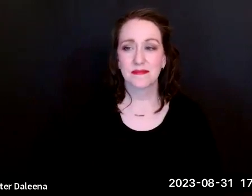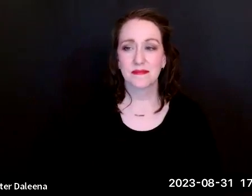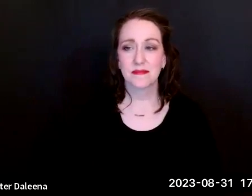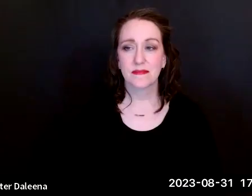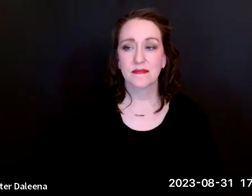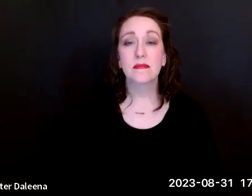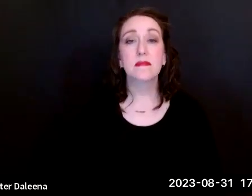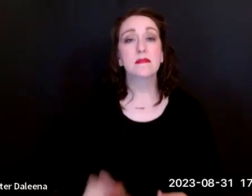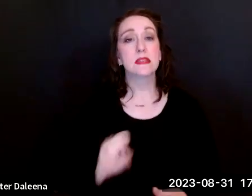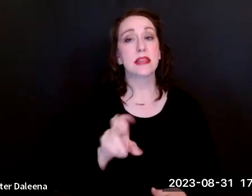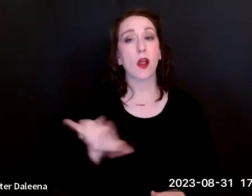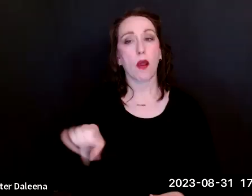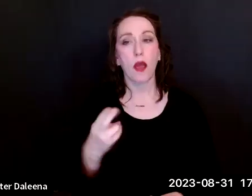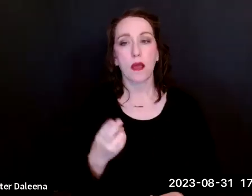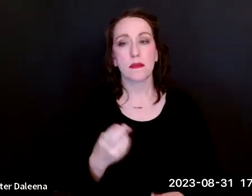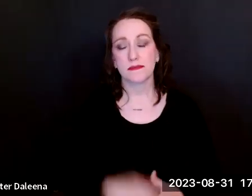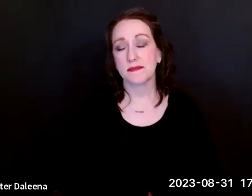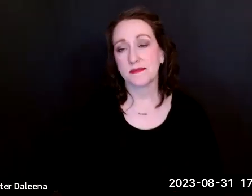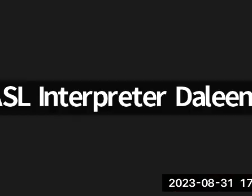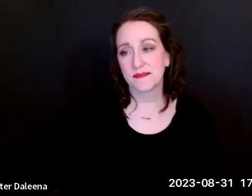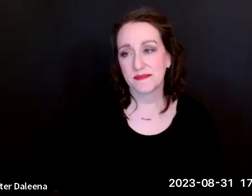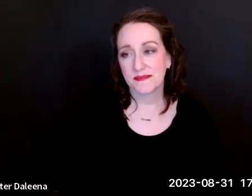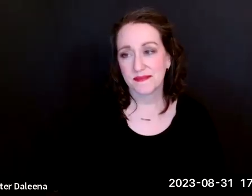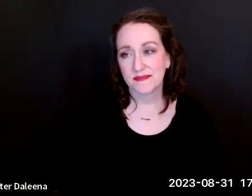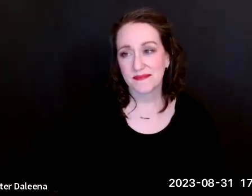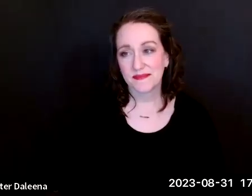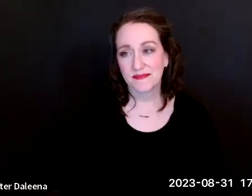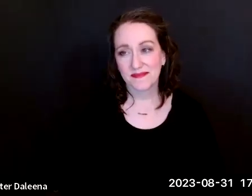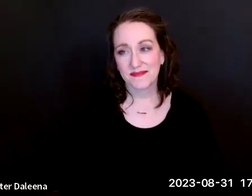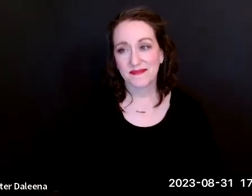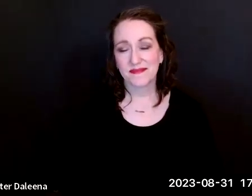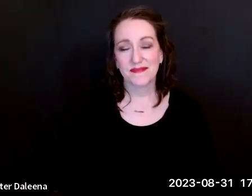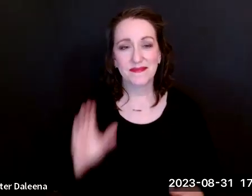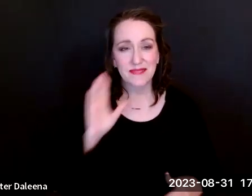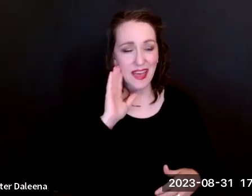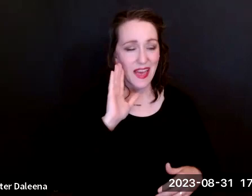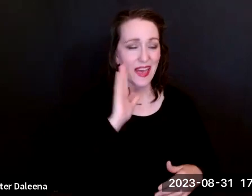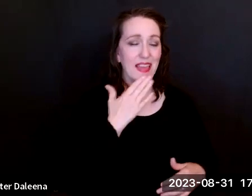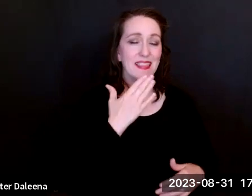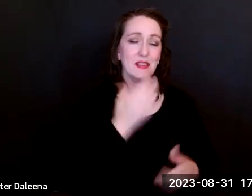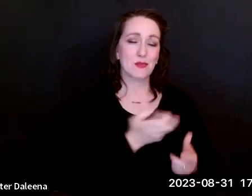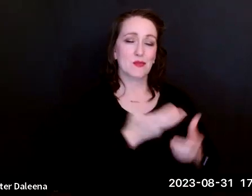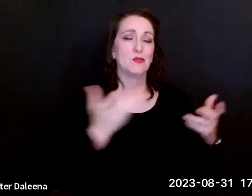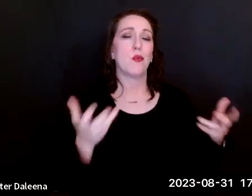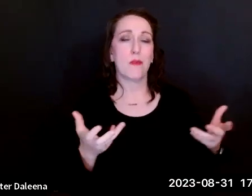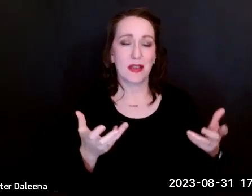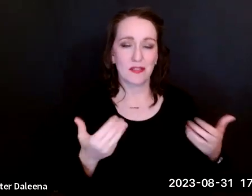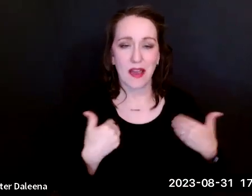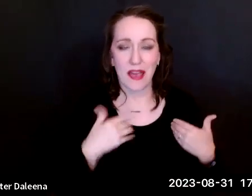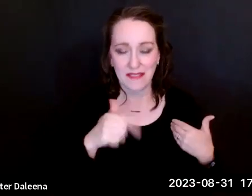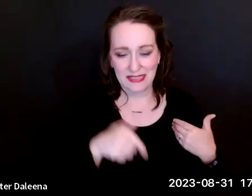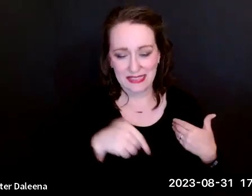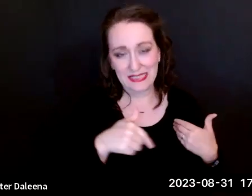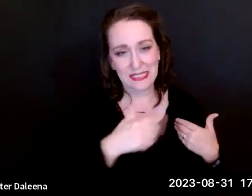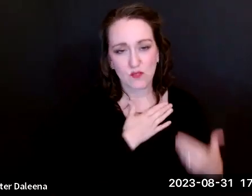um yes Sarah please go ahead hi thank you so much for having us and we appreciate taking